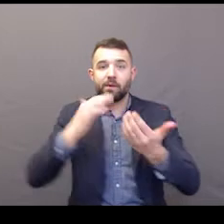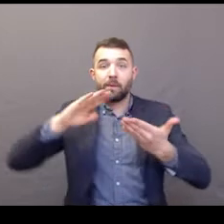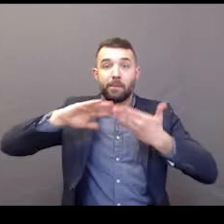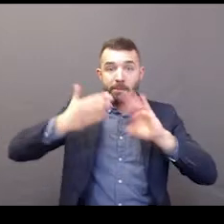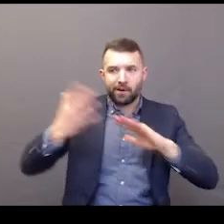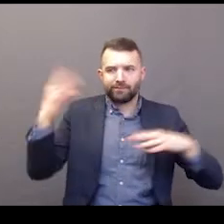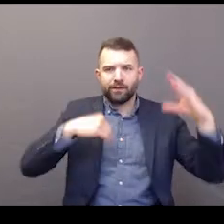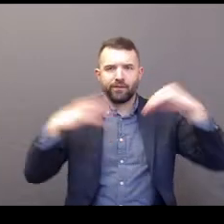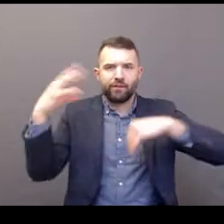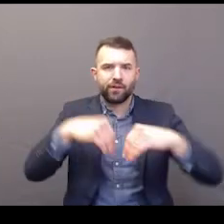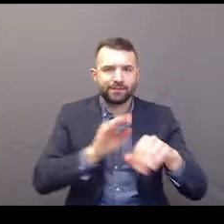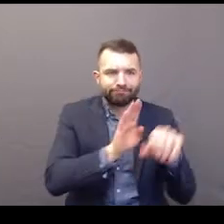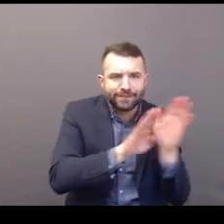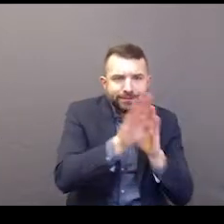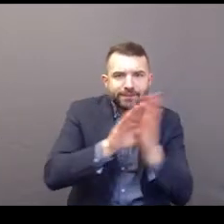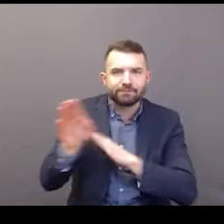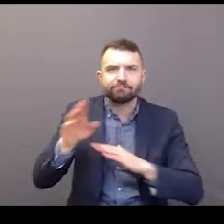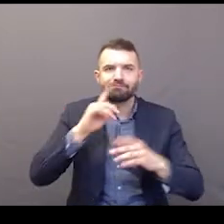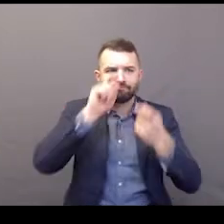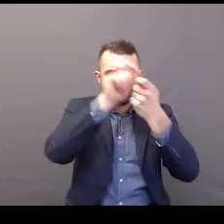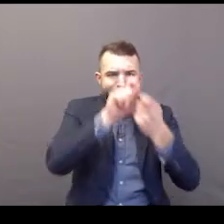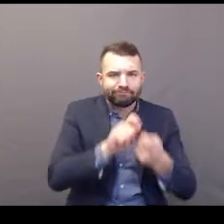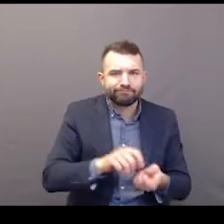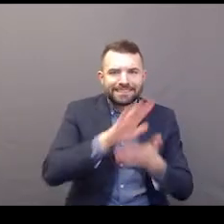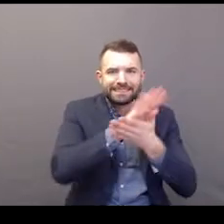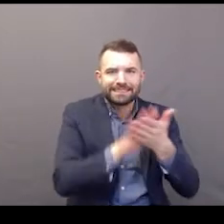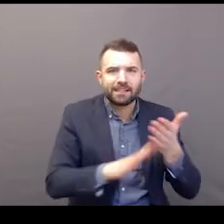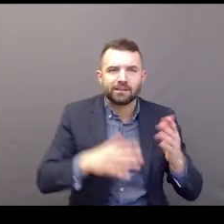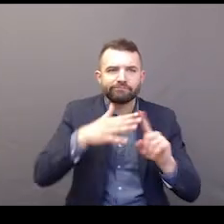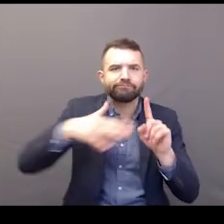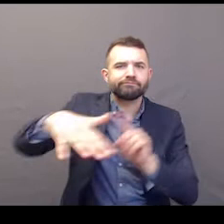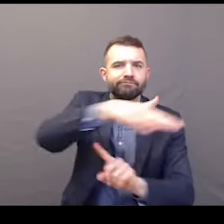to develop more detailed designs and advance the environmental review. We’ve also been